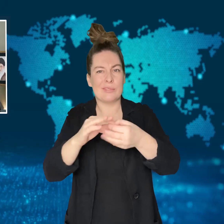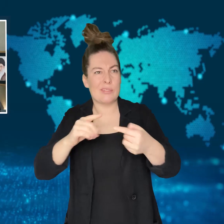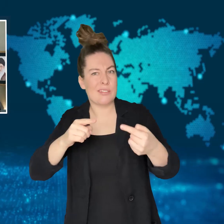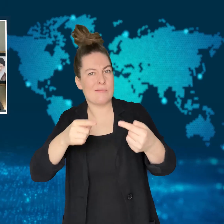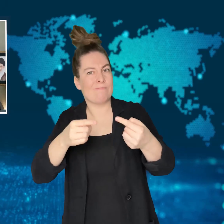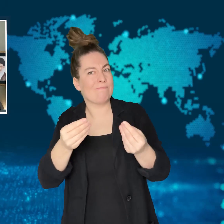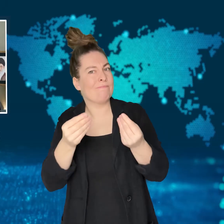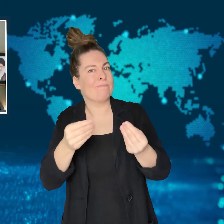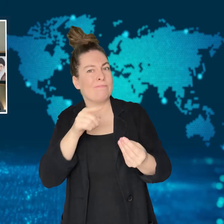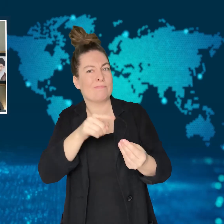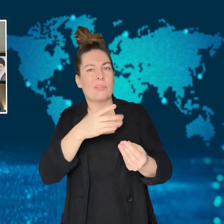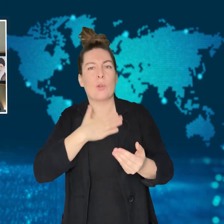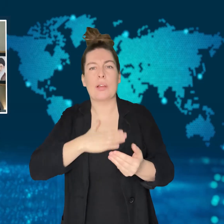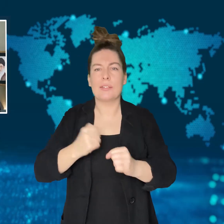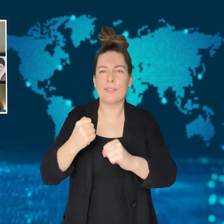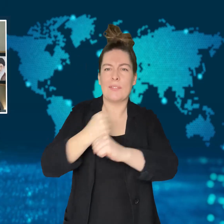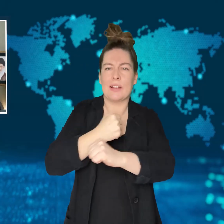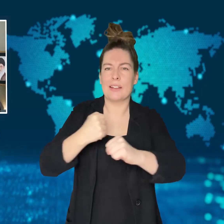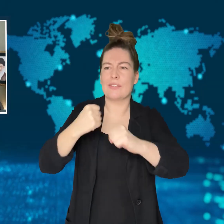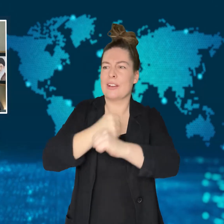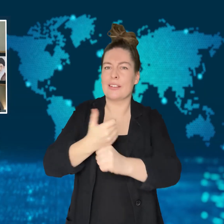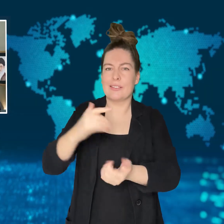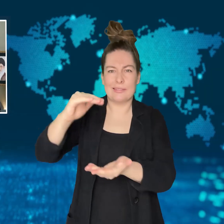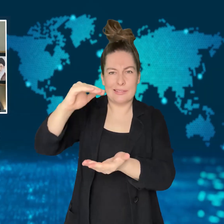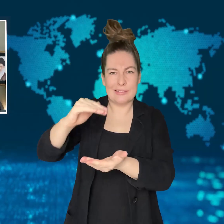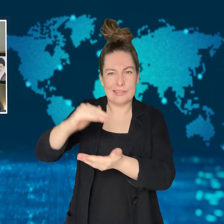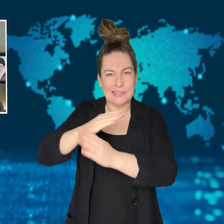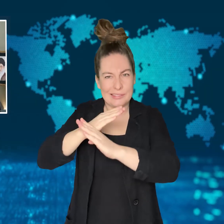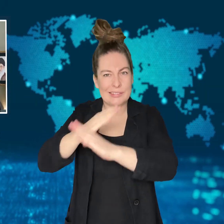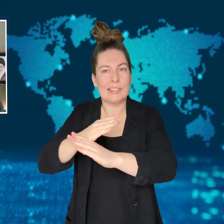enemies because of their stand against terrorism in Iran.